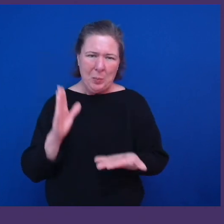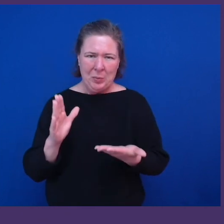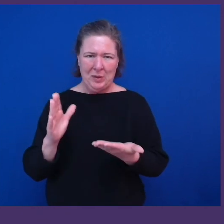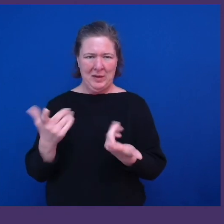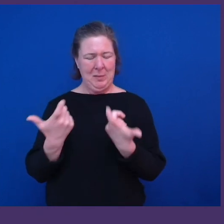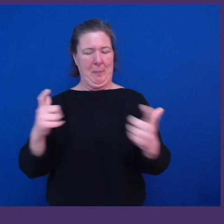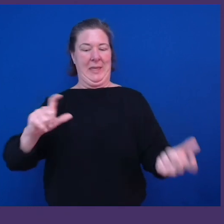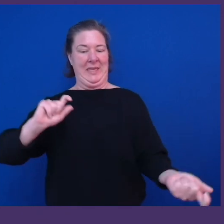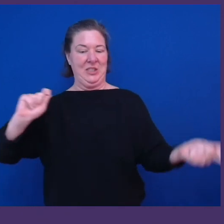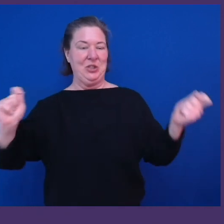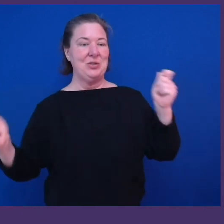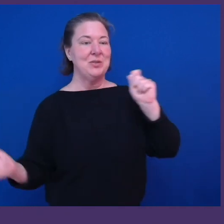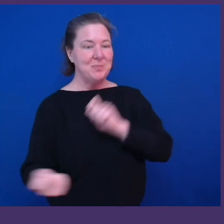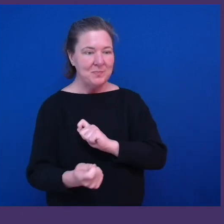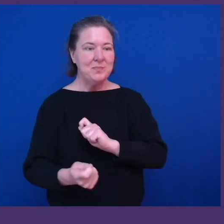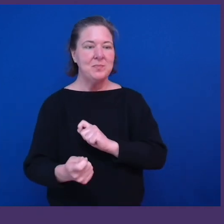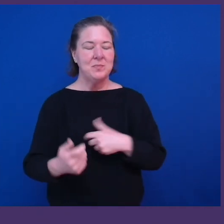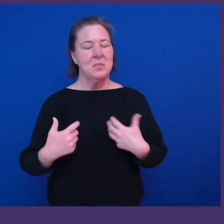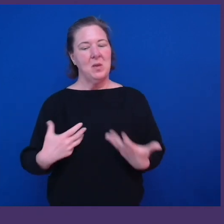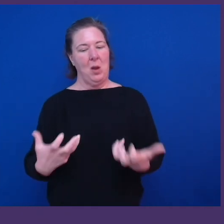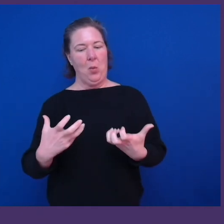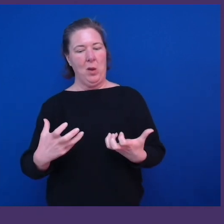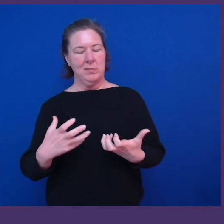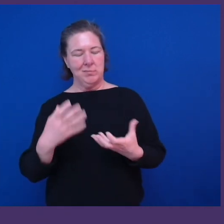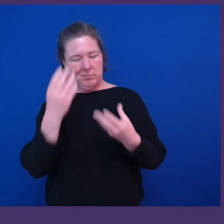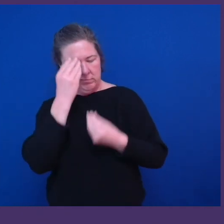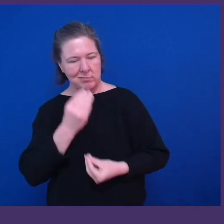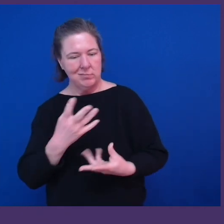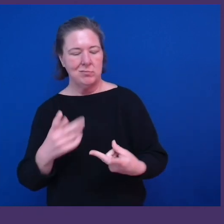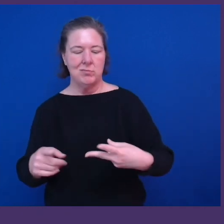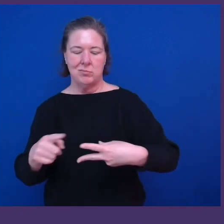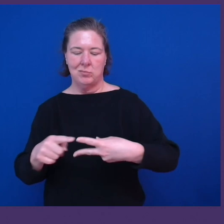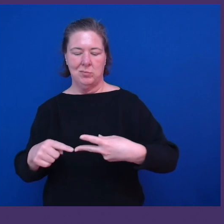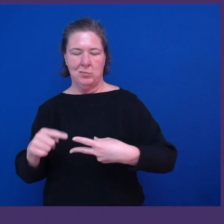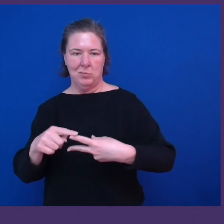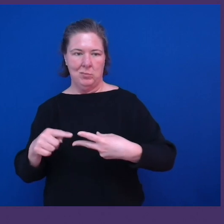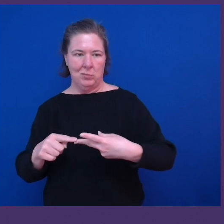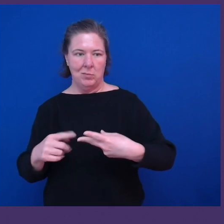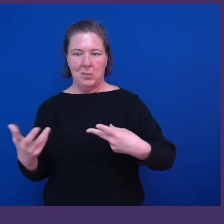But I would like to mention also two things on what's happening also.